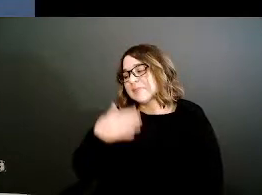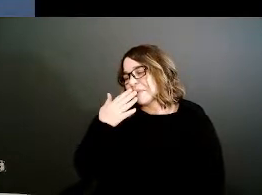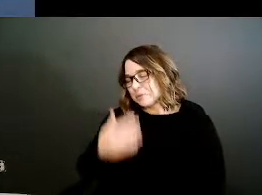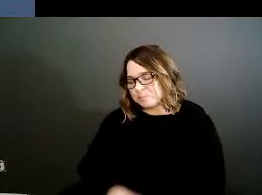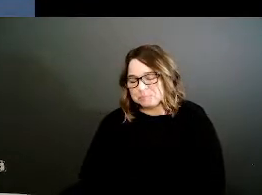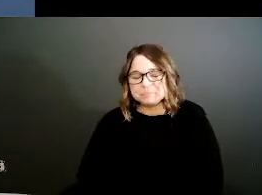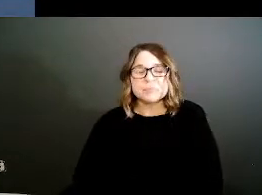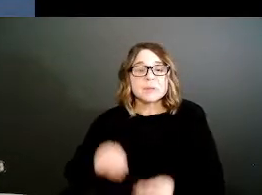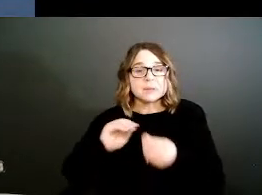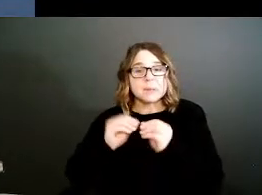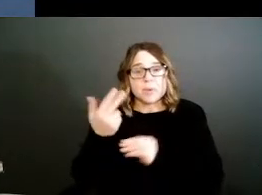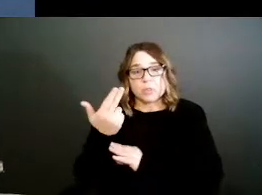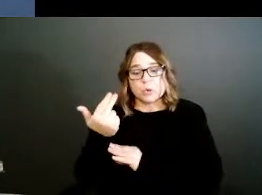SPEAKER 13, CHUCK TERJEC.